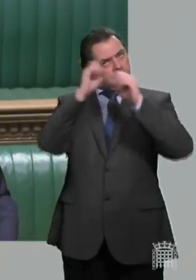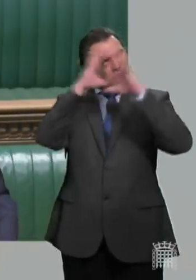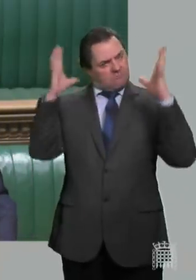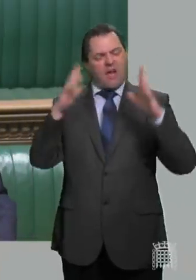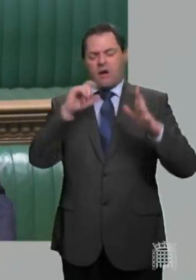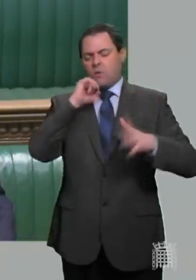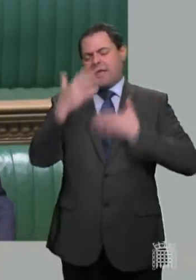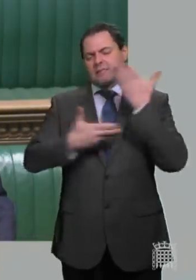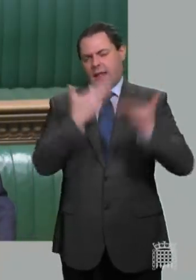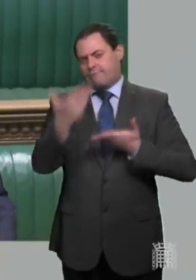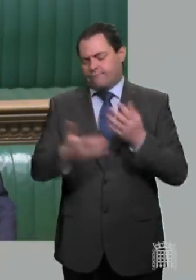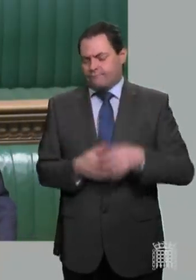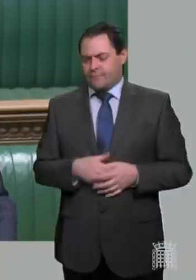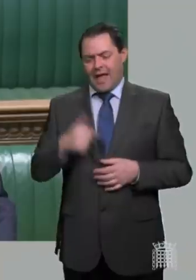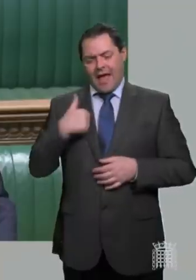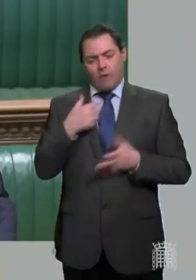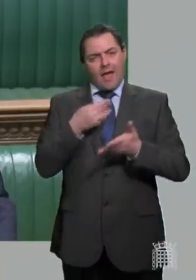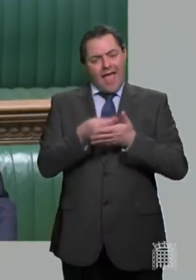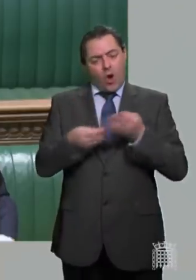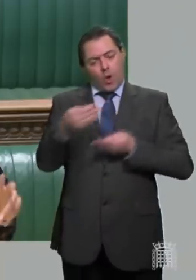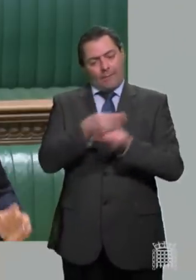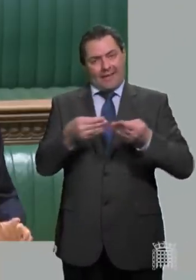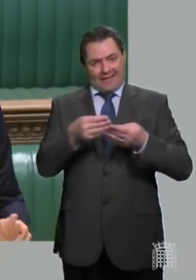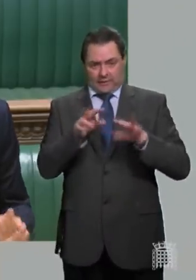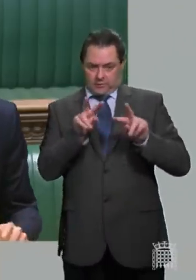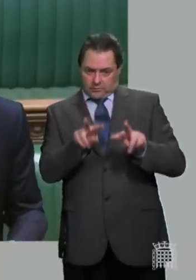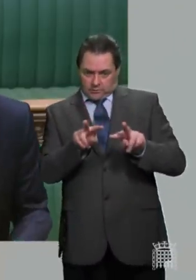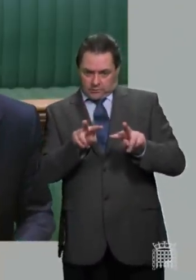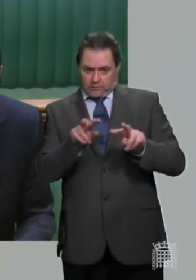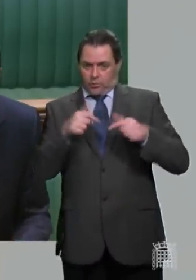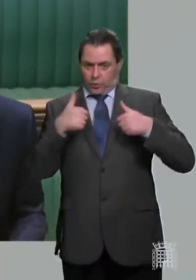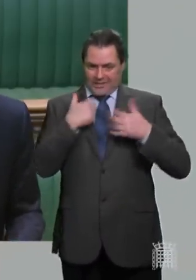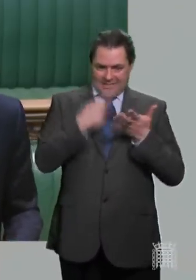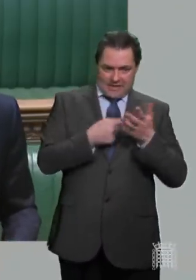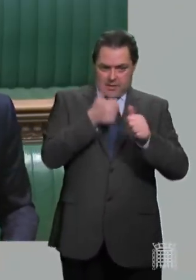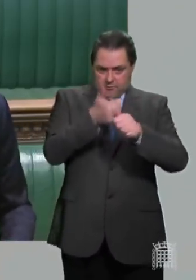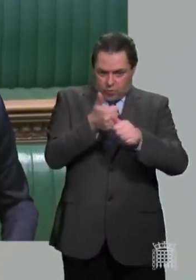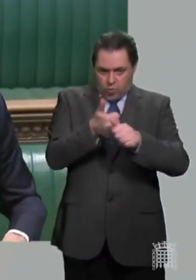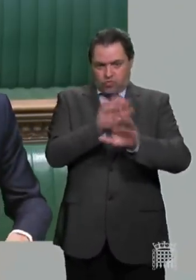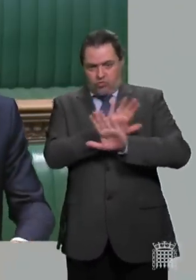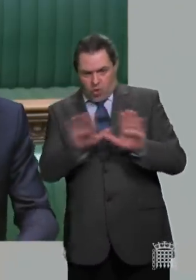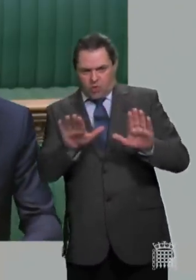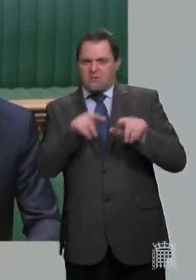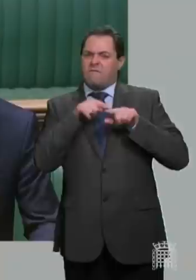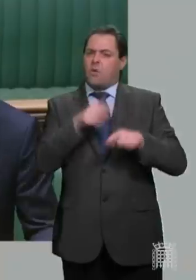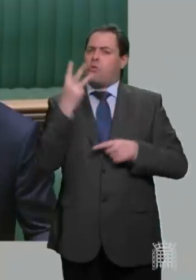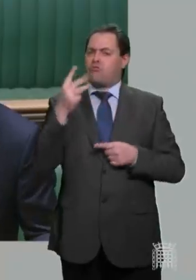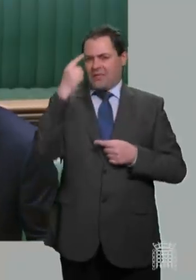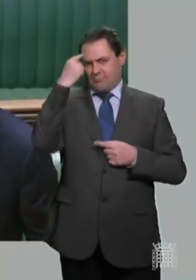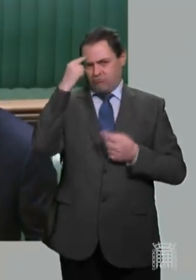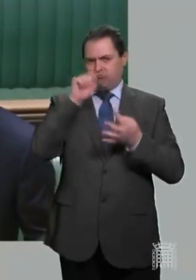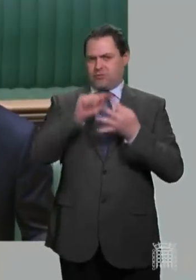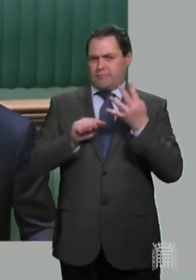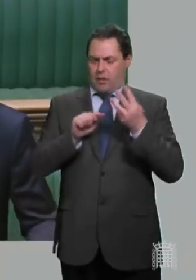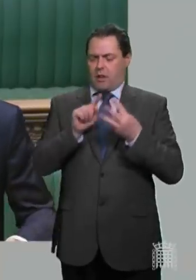Our fiscal decisions are guided by three principles. First, while it is right to help